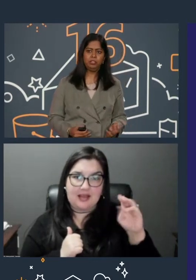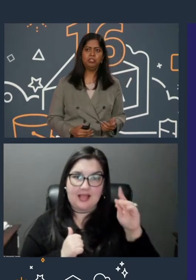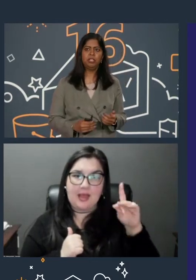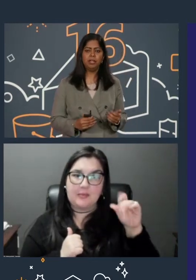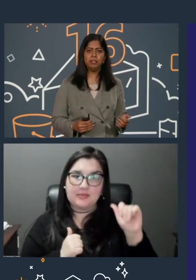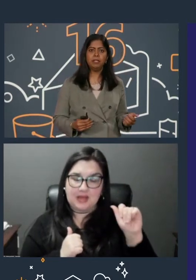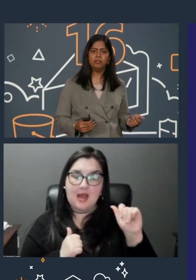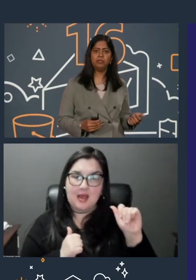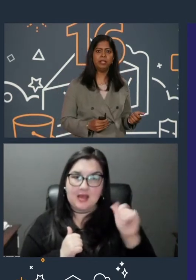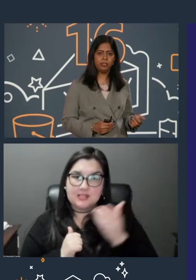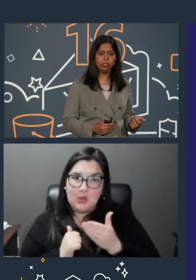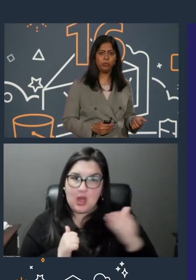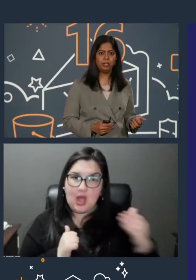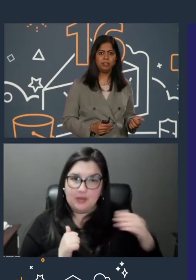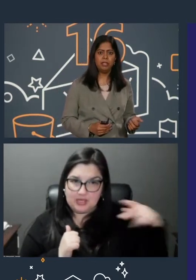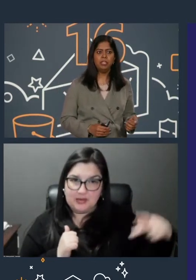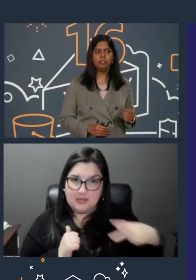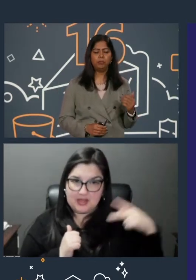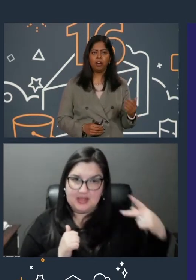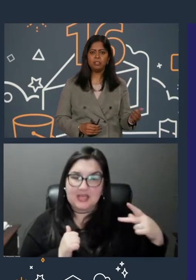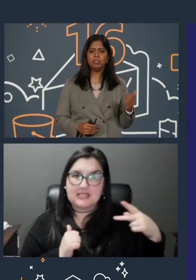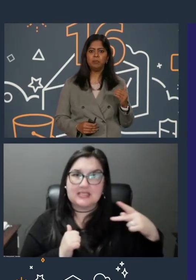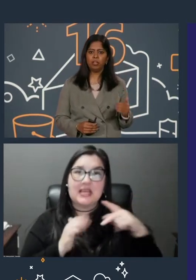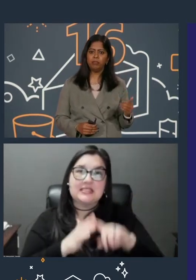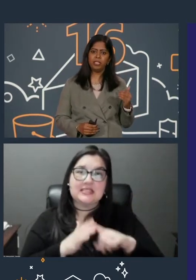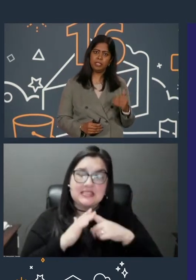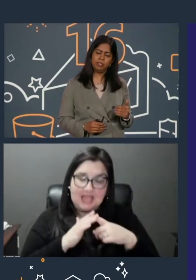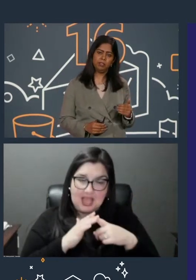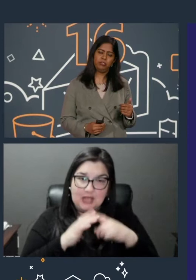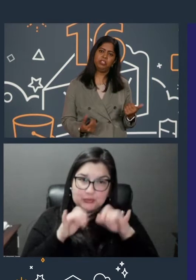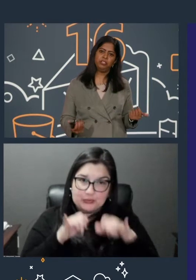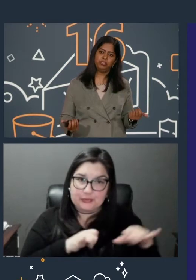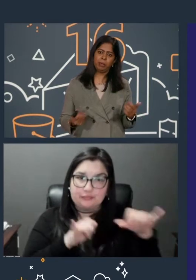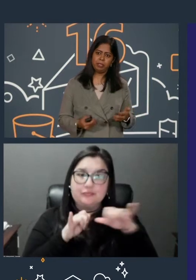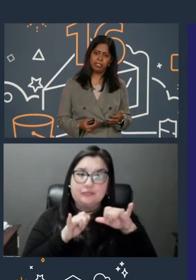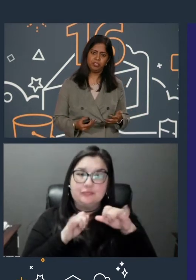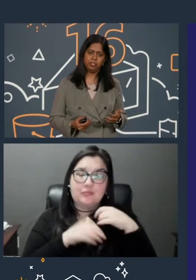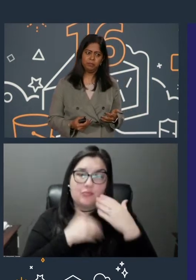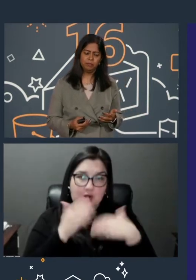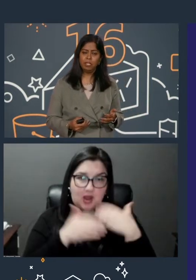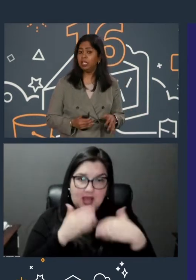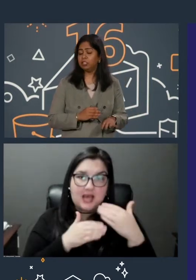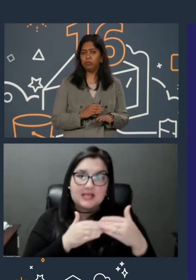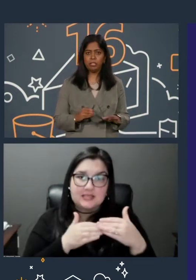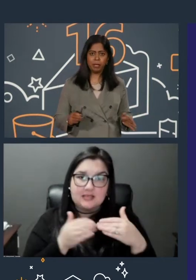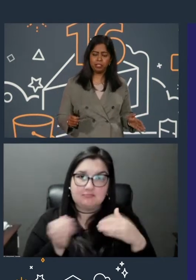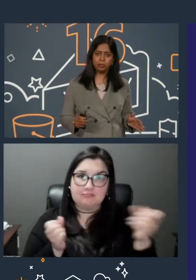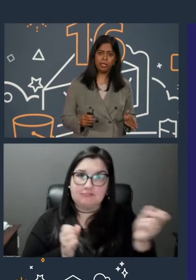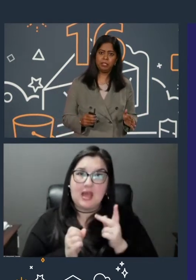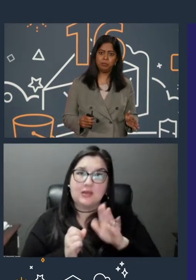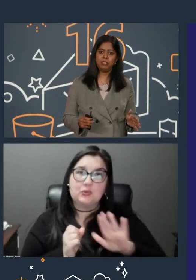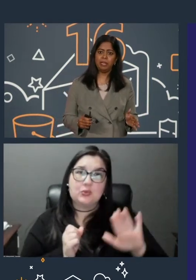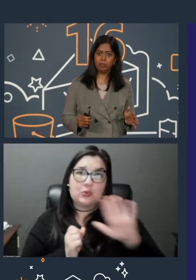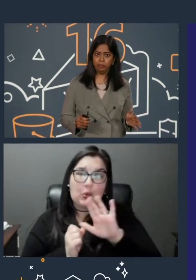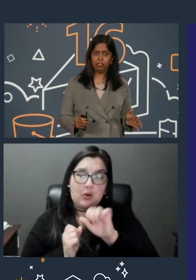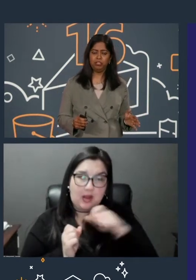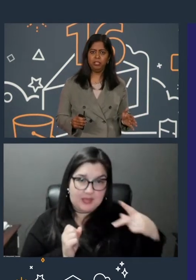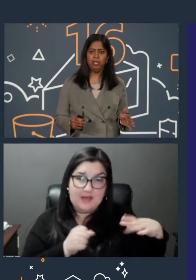to standard S3 GET requests to process and modify data return to your application. It's fully managed by AWS Lambda function,